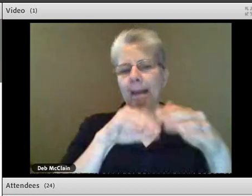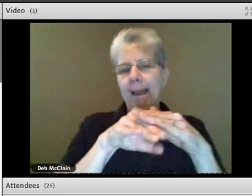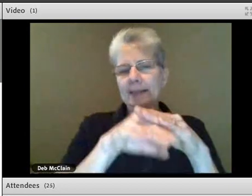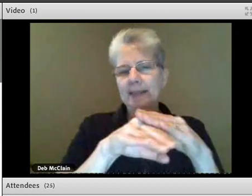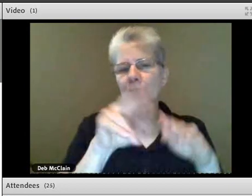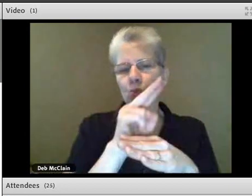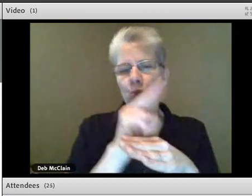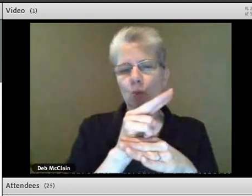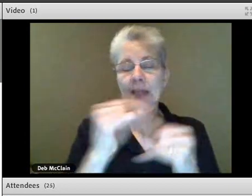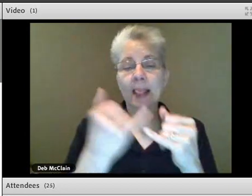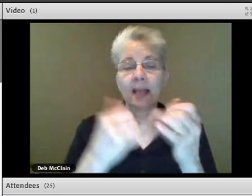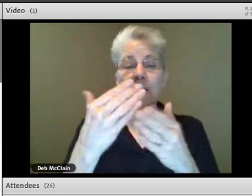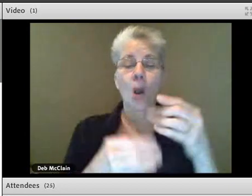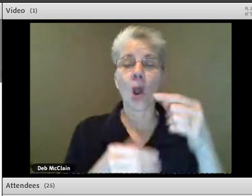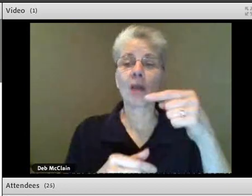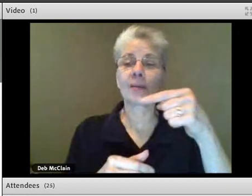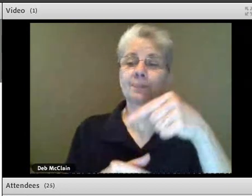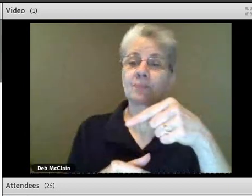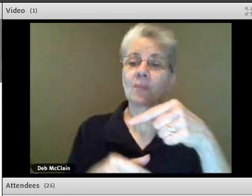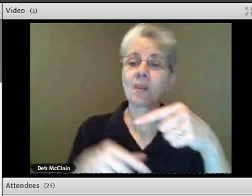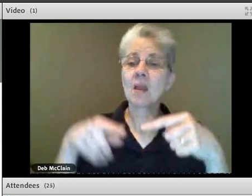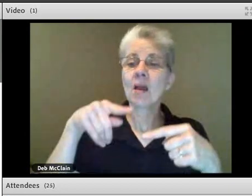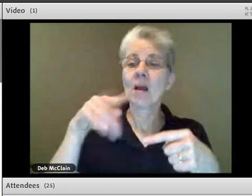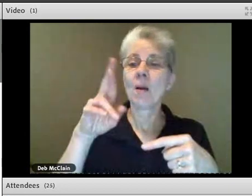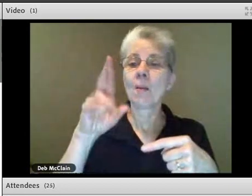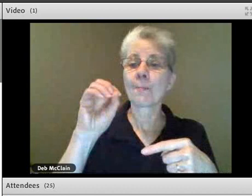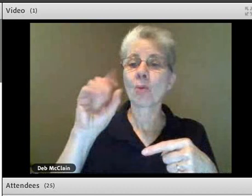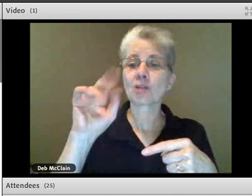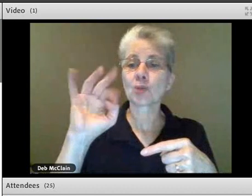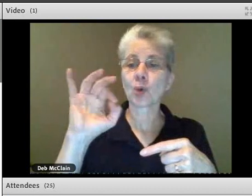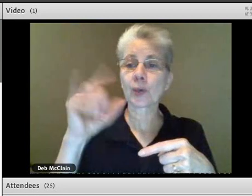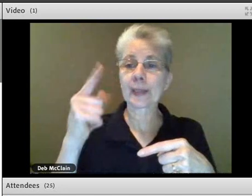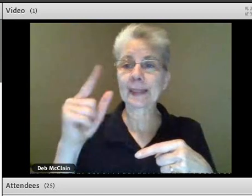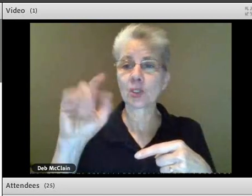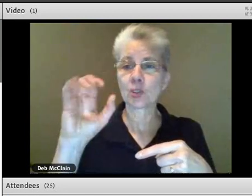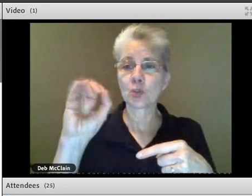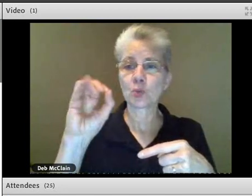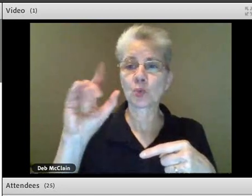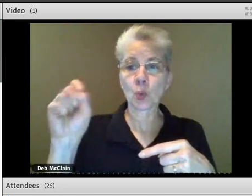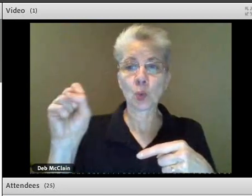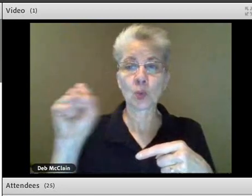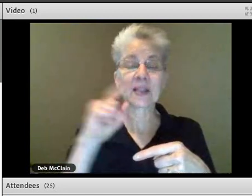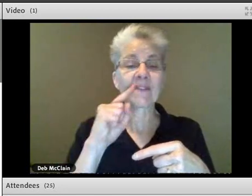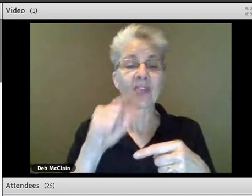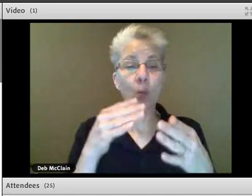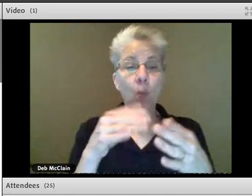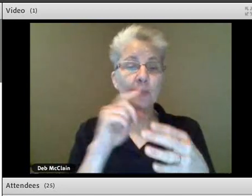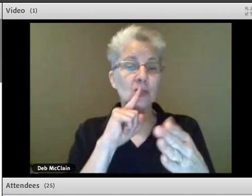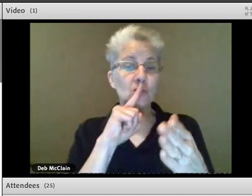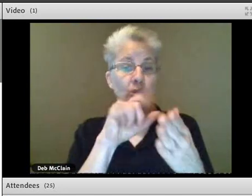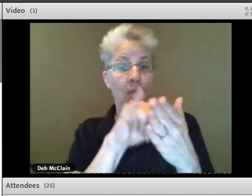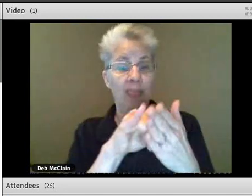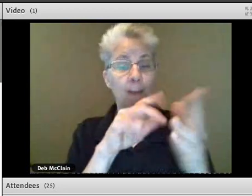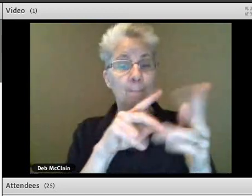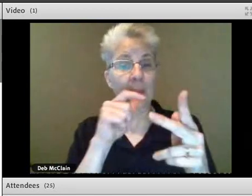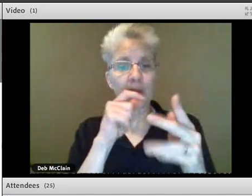And the last piece is proctoring tools as a third-party plugin, so if there was a need to make sure that people didn't cheat